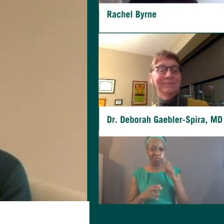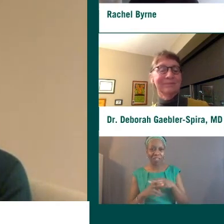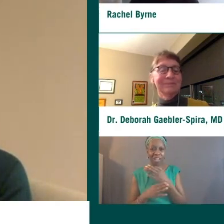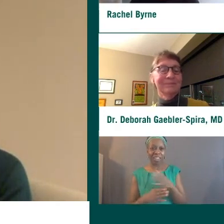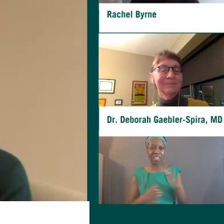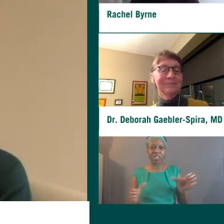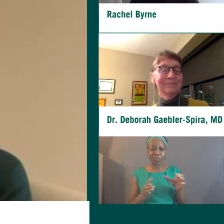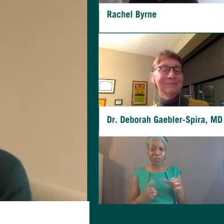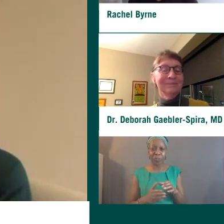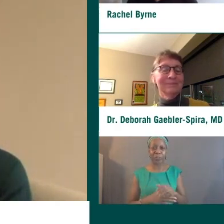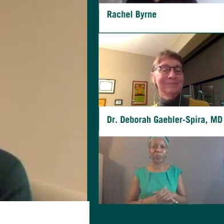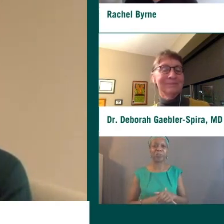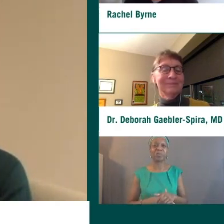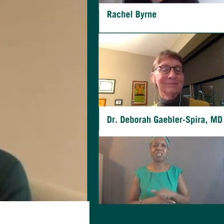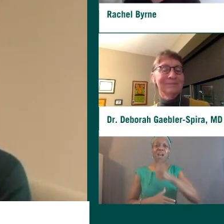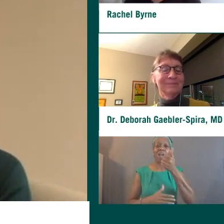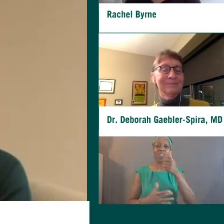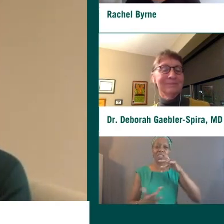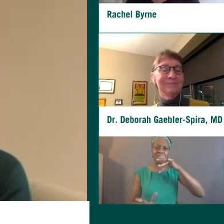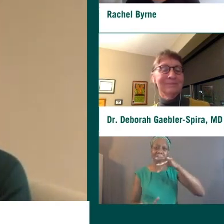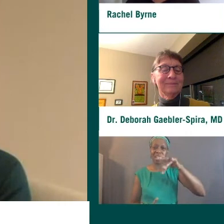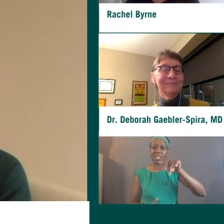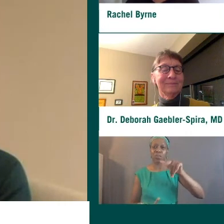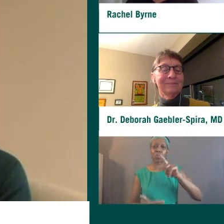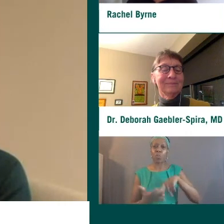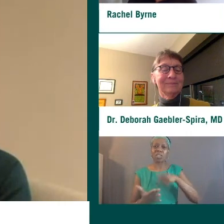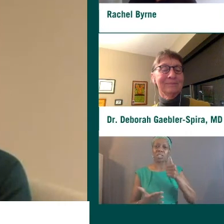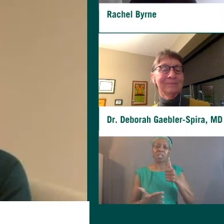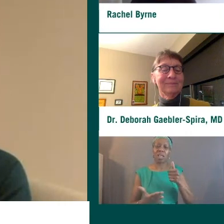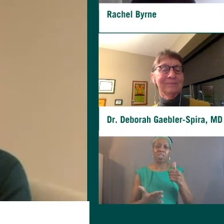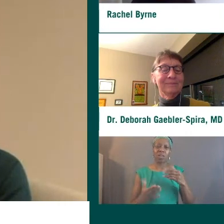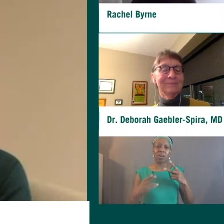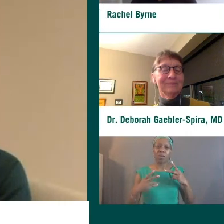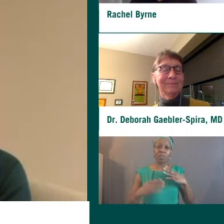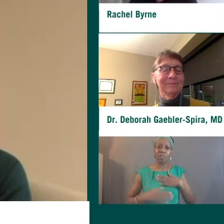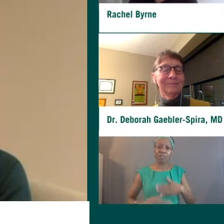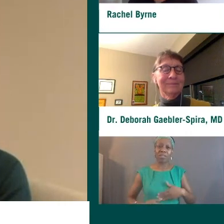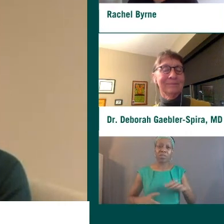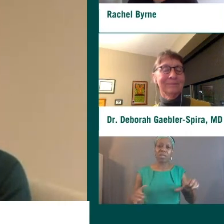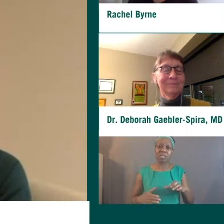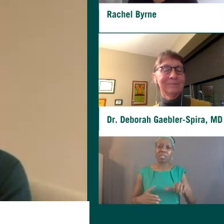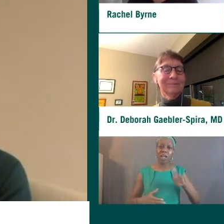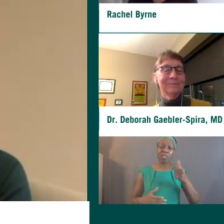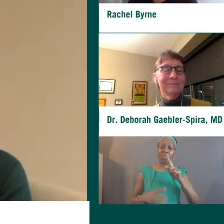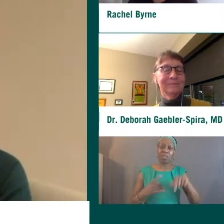what's another favorite physical activity. You've talked about horse riding. Can you just talk a little bit more about that?